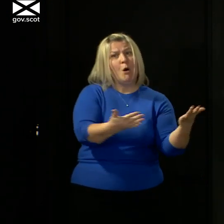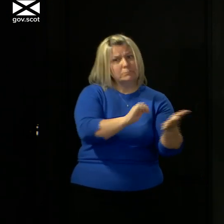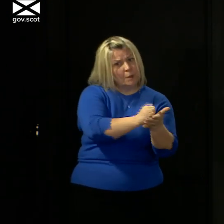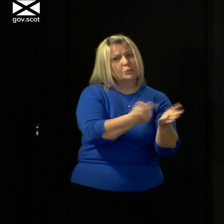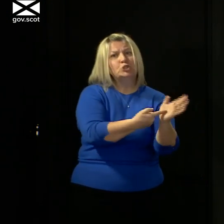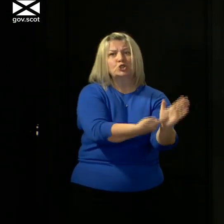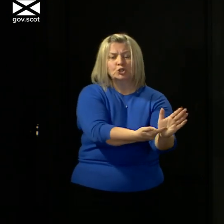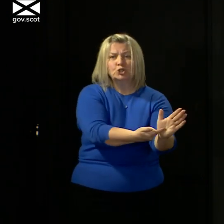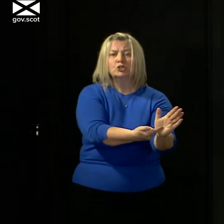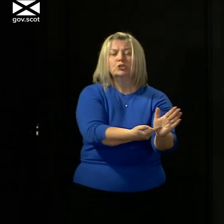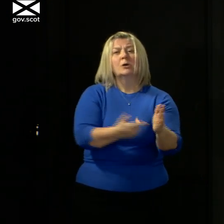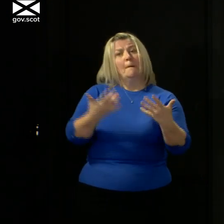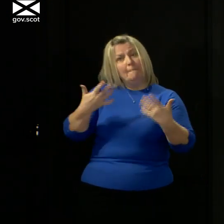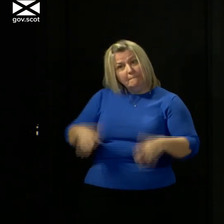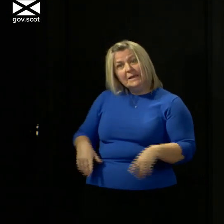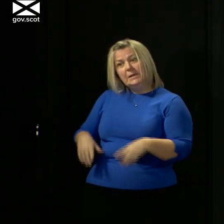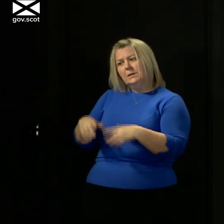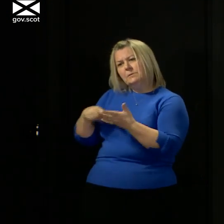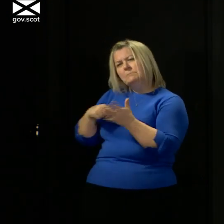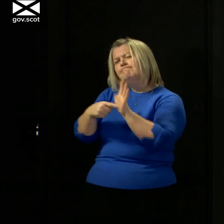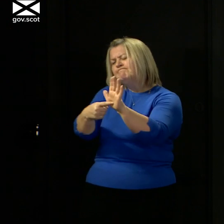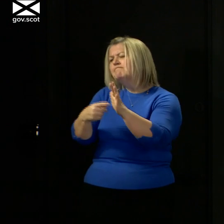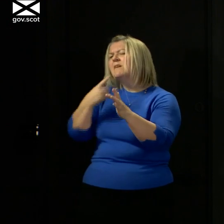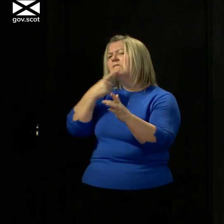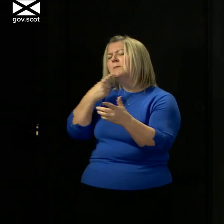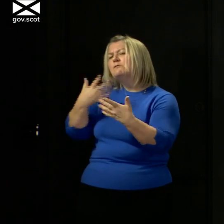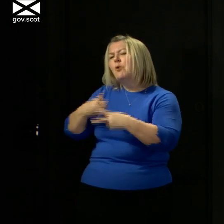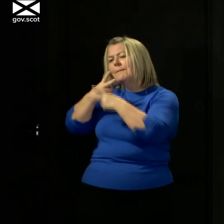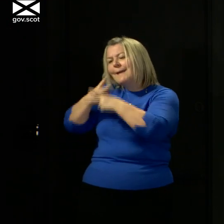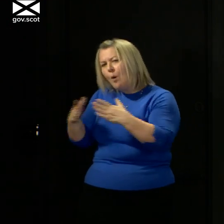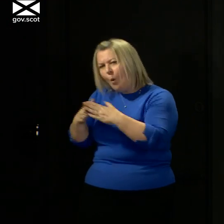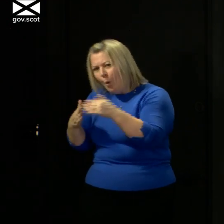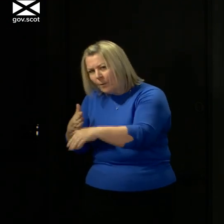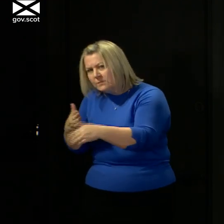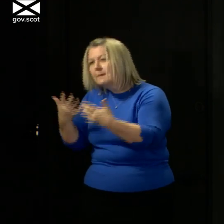had cases of covid-19 what we are moving to do and this should be